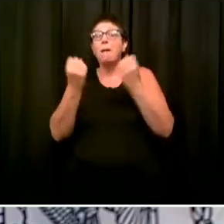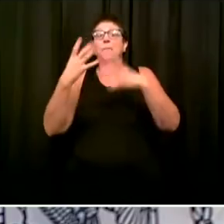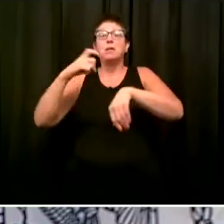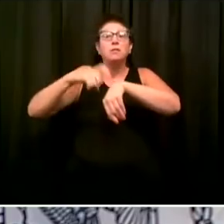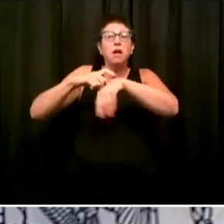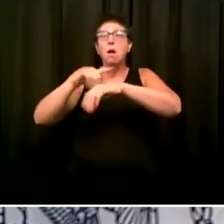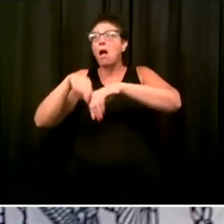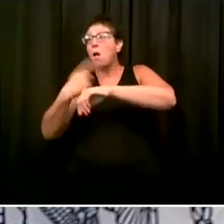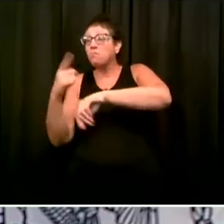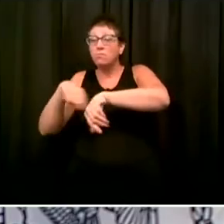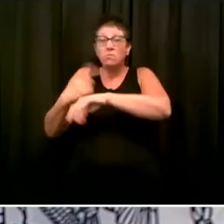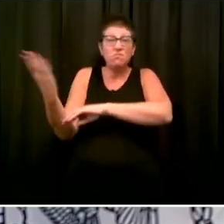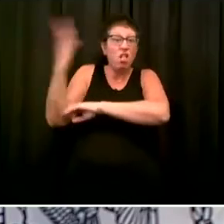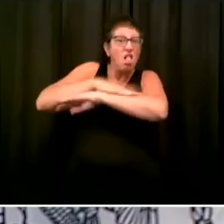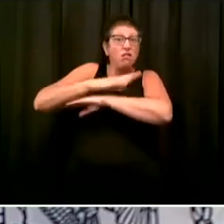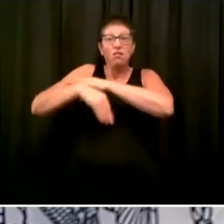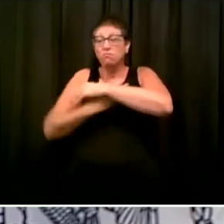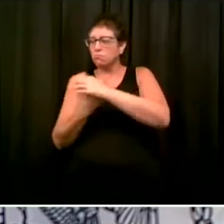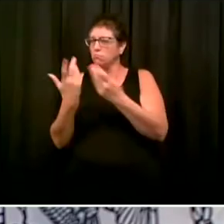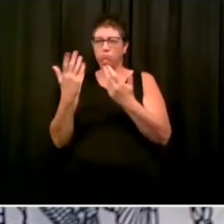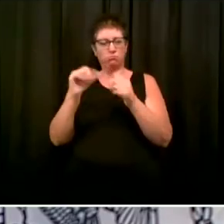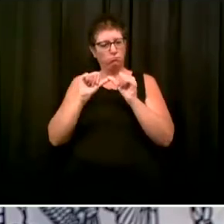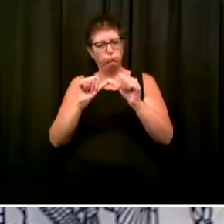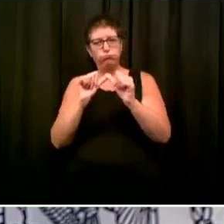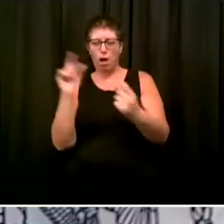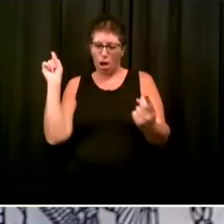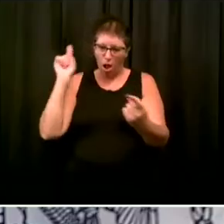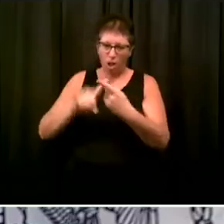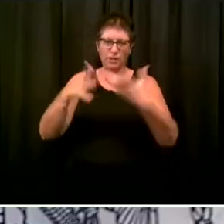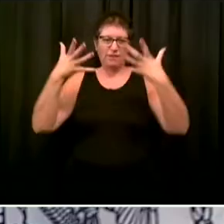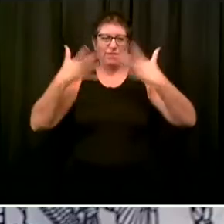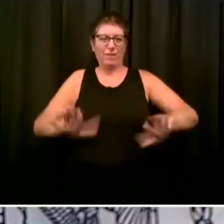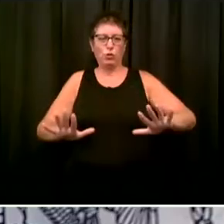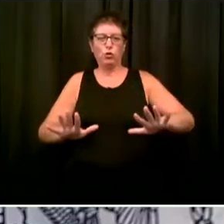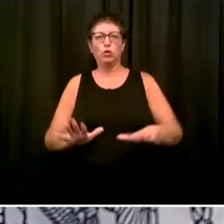ARE NECESSARY TO GET THE WORK DONE.